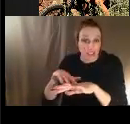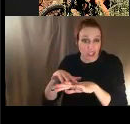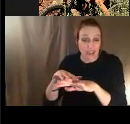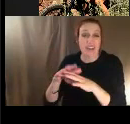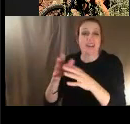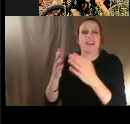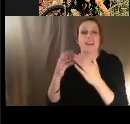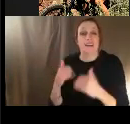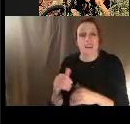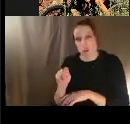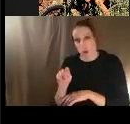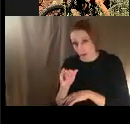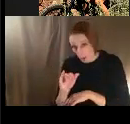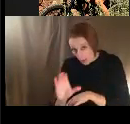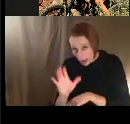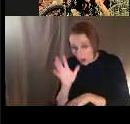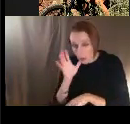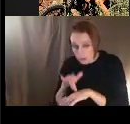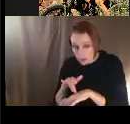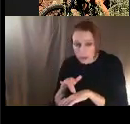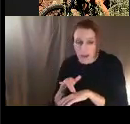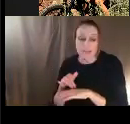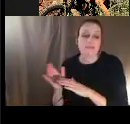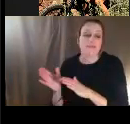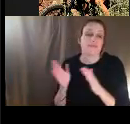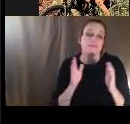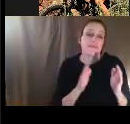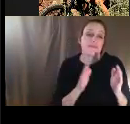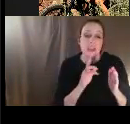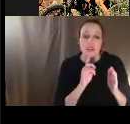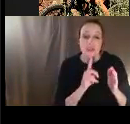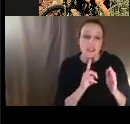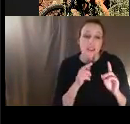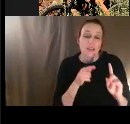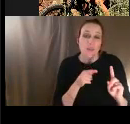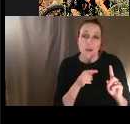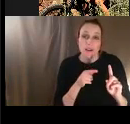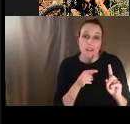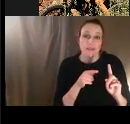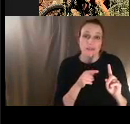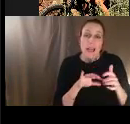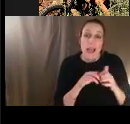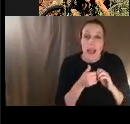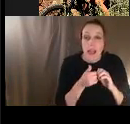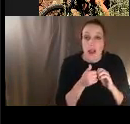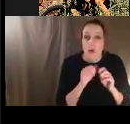is going to be some of the main principles of how that cultural competence is really going to impact